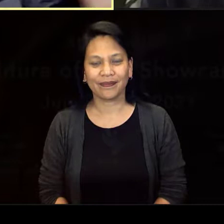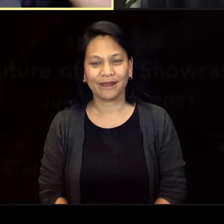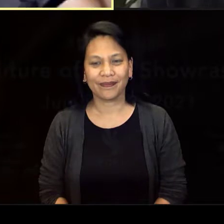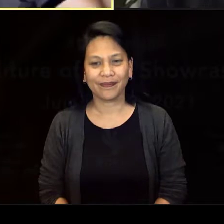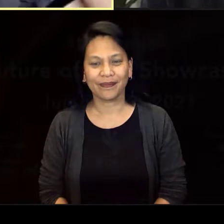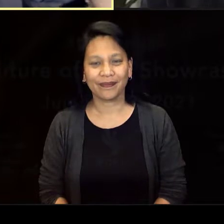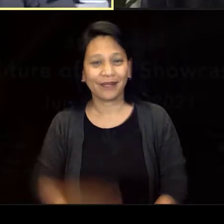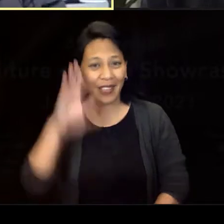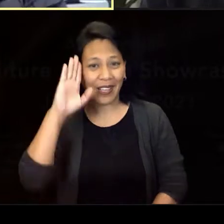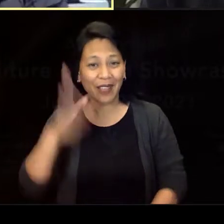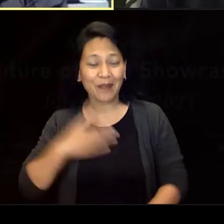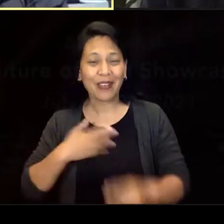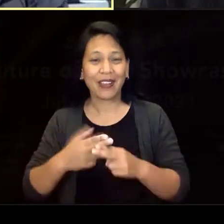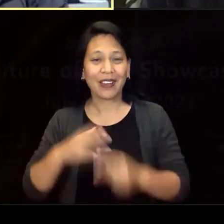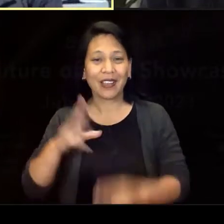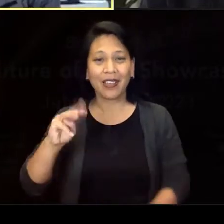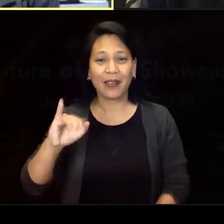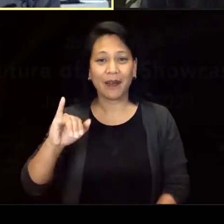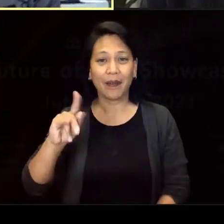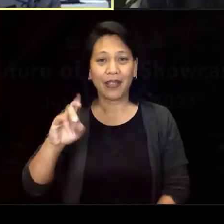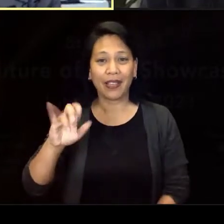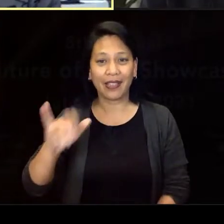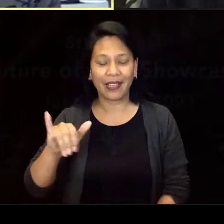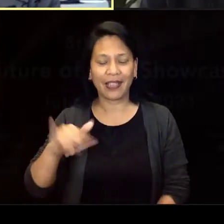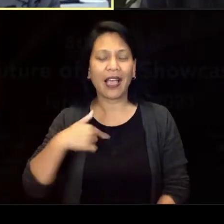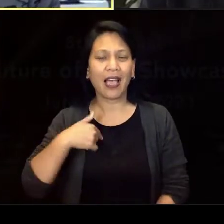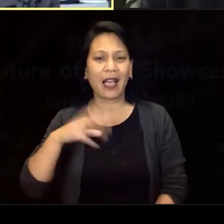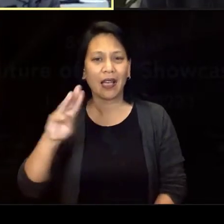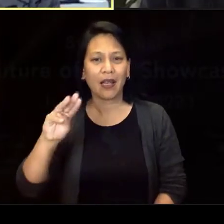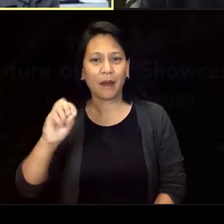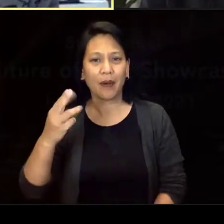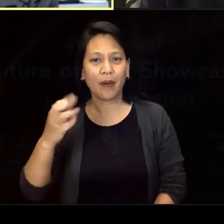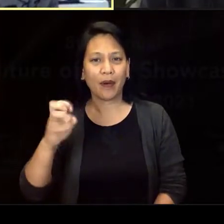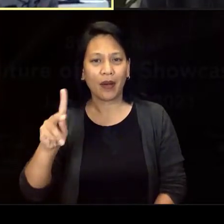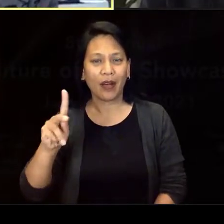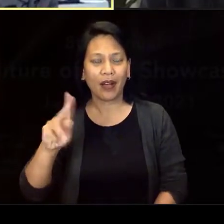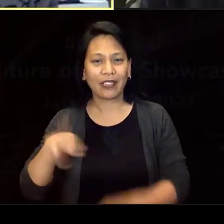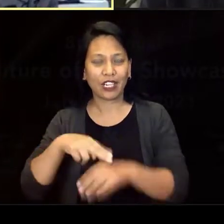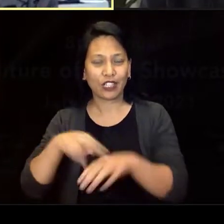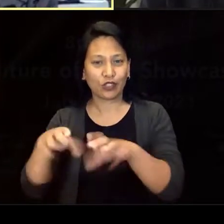My name is Mikey. I am Mohawk nation turtle clan, and I'm from Six Nations.